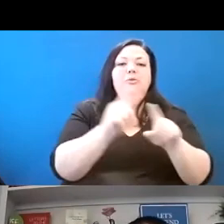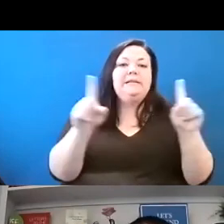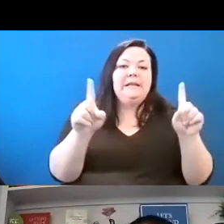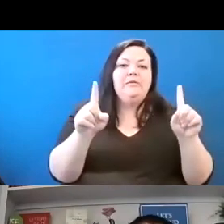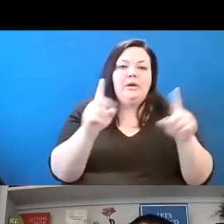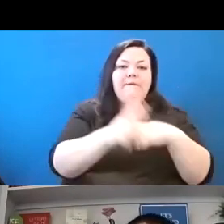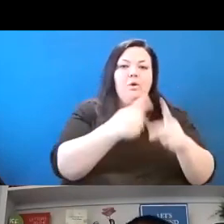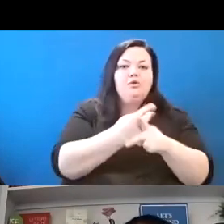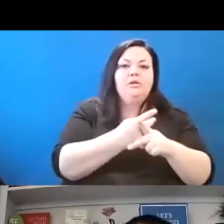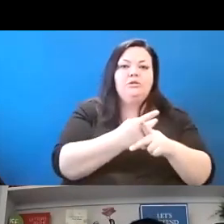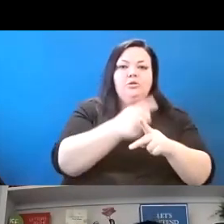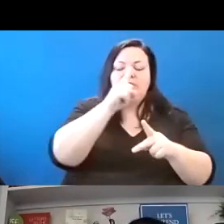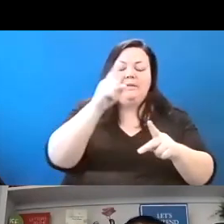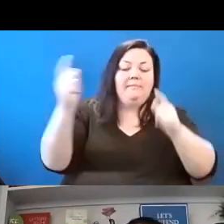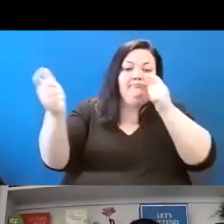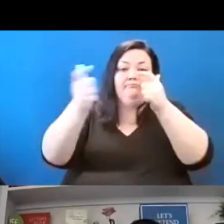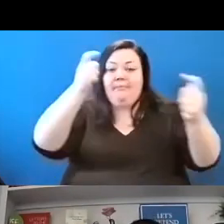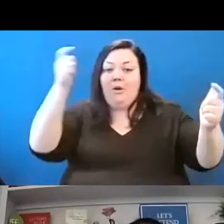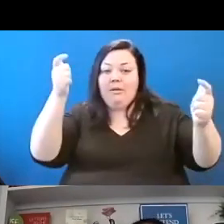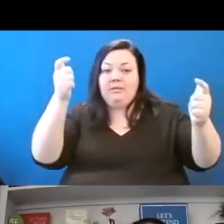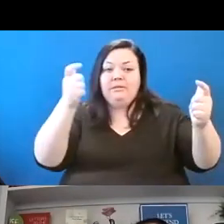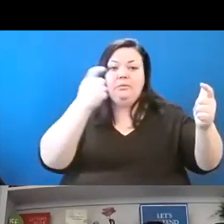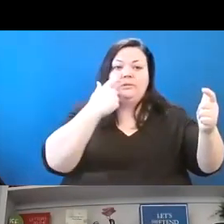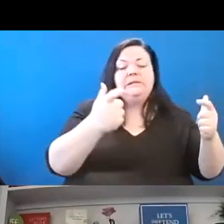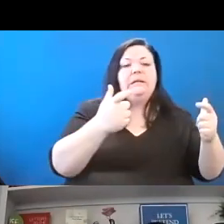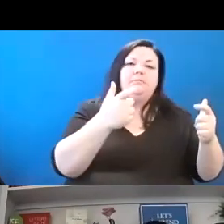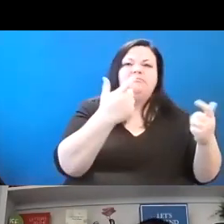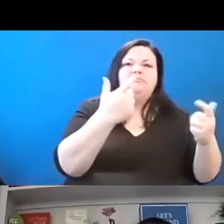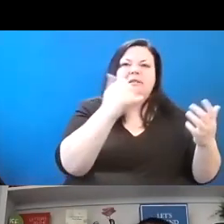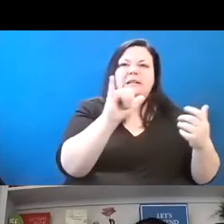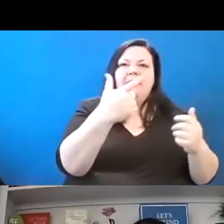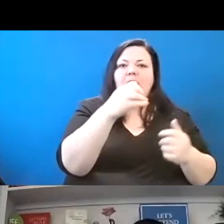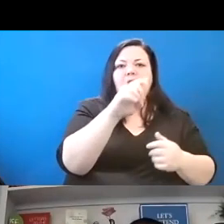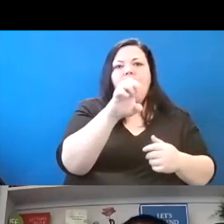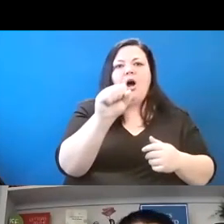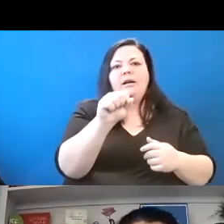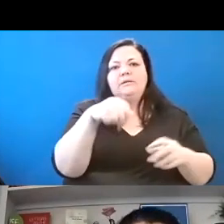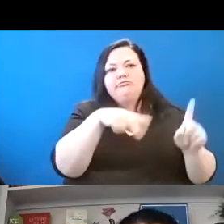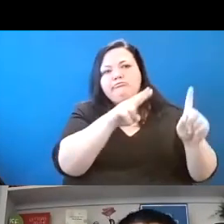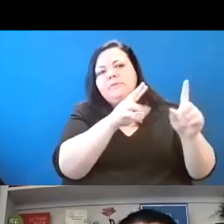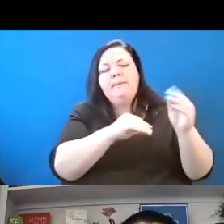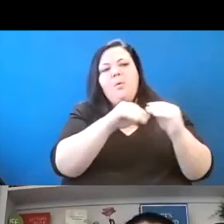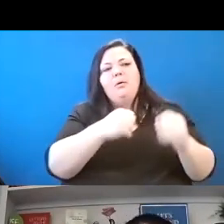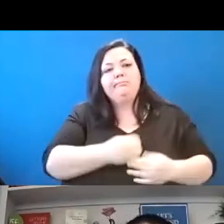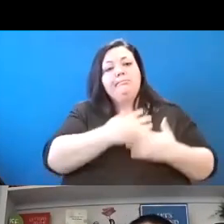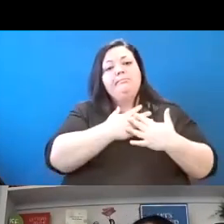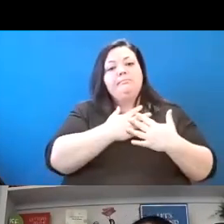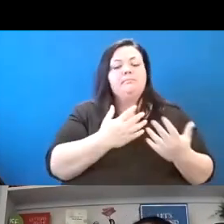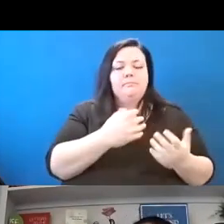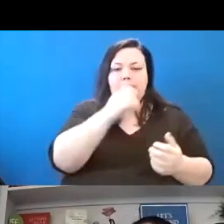so arrogance and we also see goddess-like virus so maybe more inspirational so the way that these two